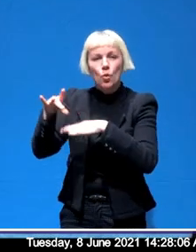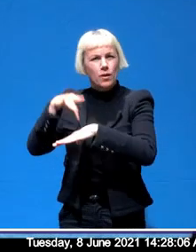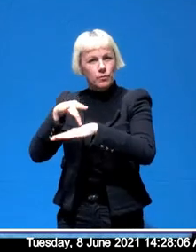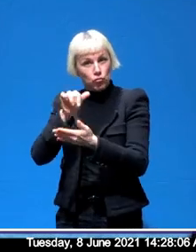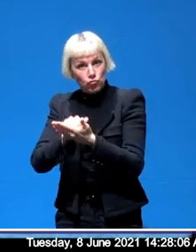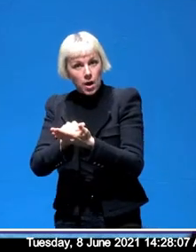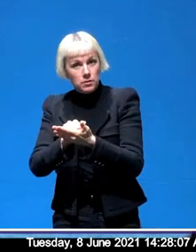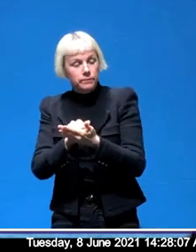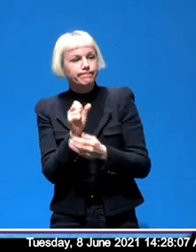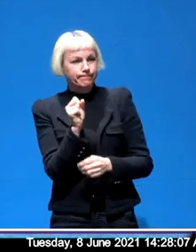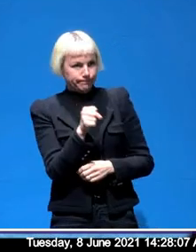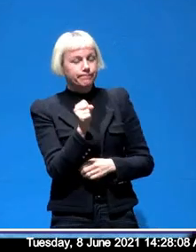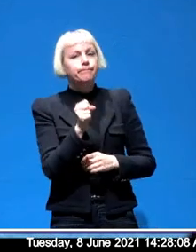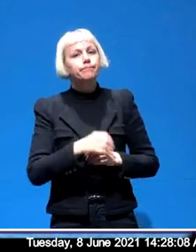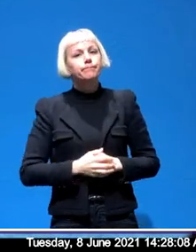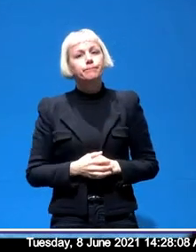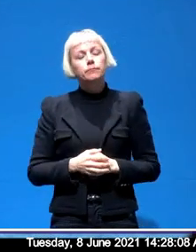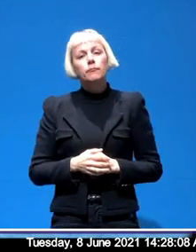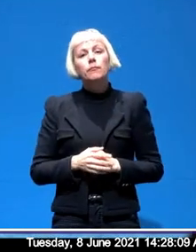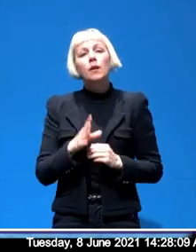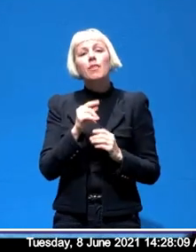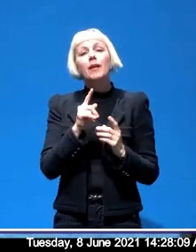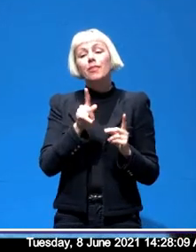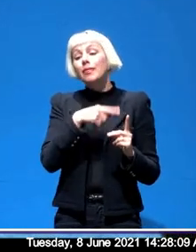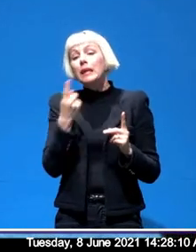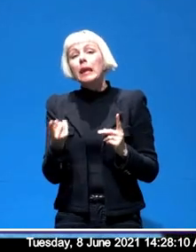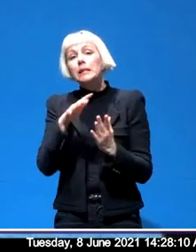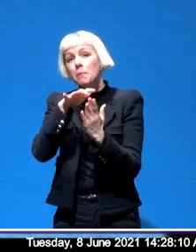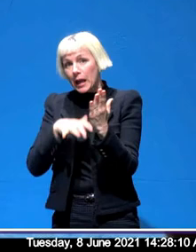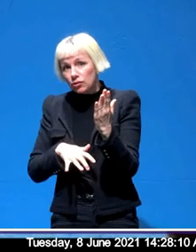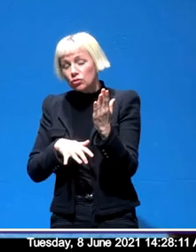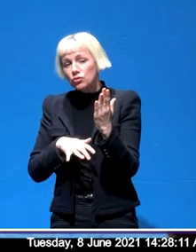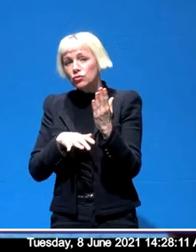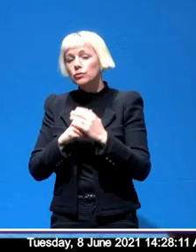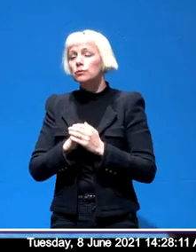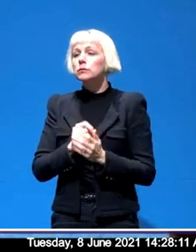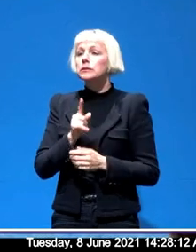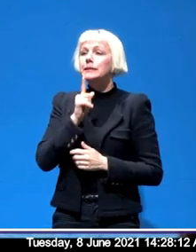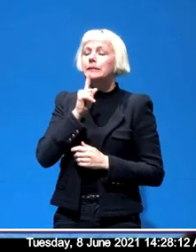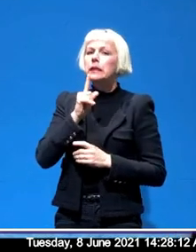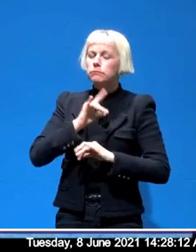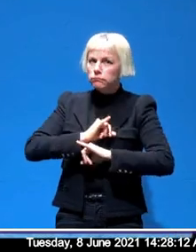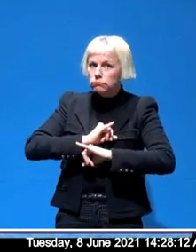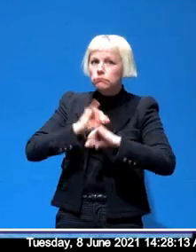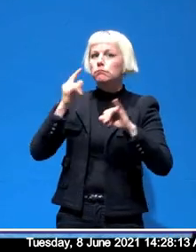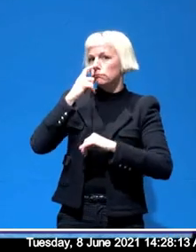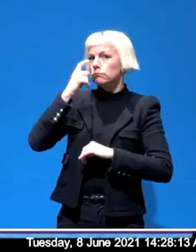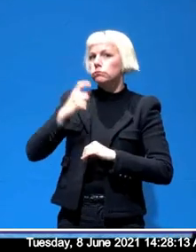Over the page, we will see that was categorised as a major incident. Yes.